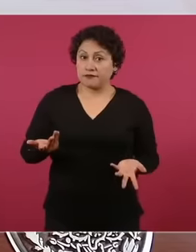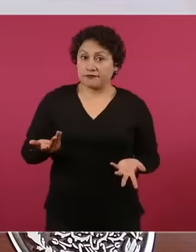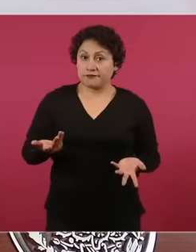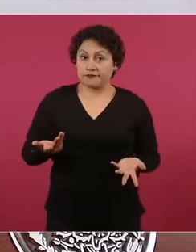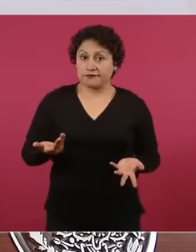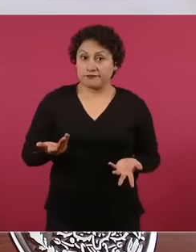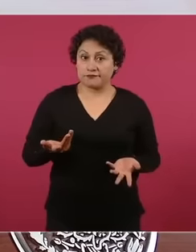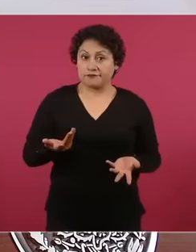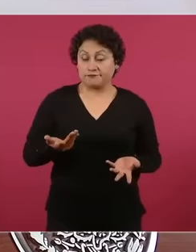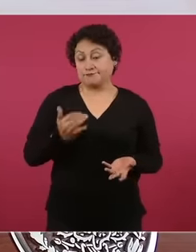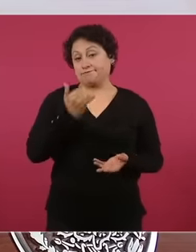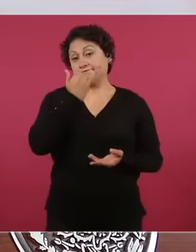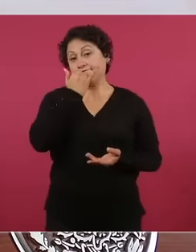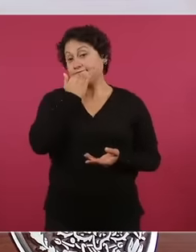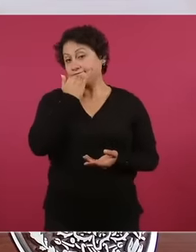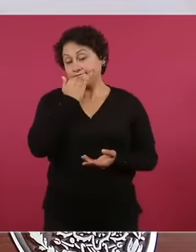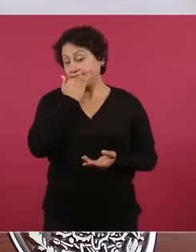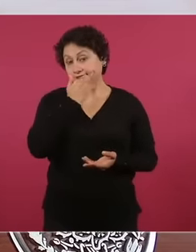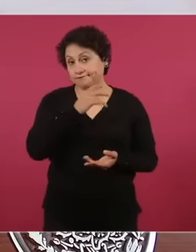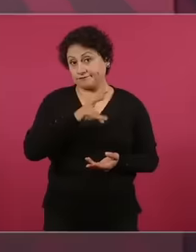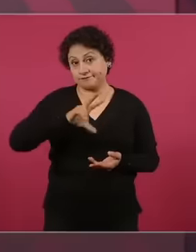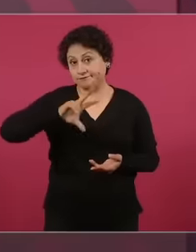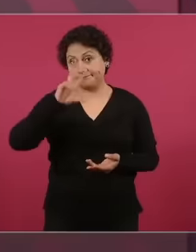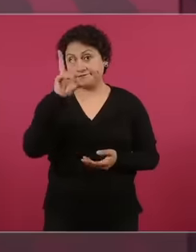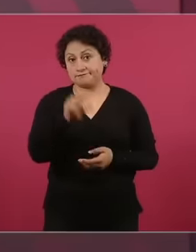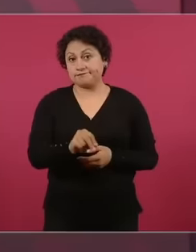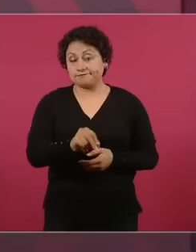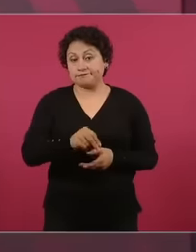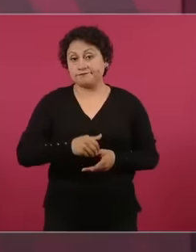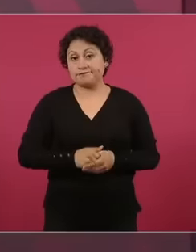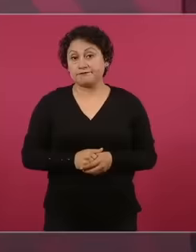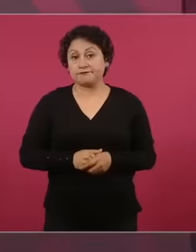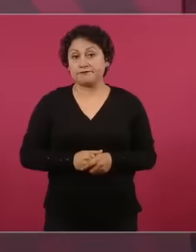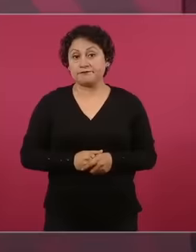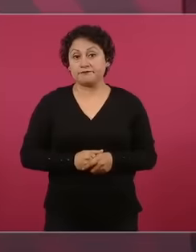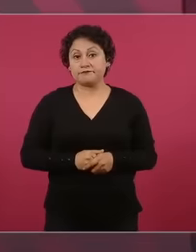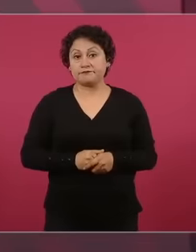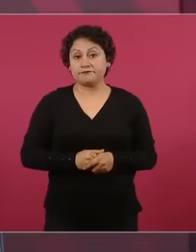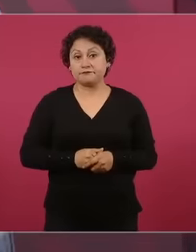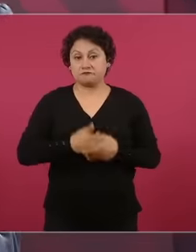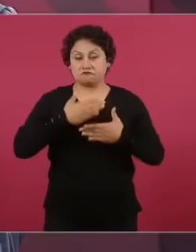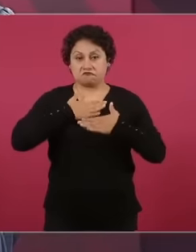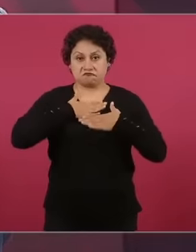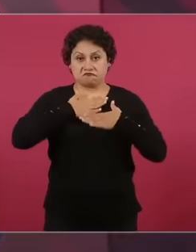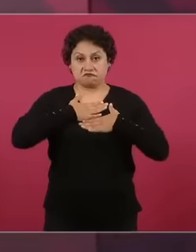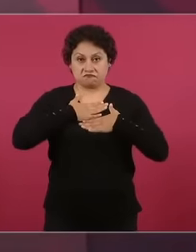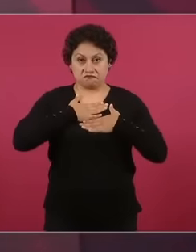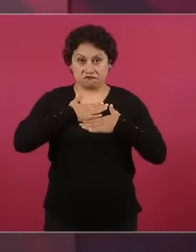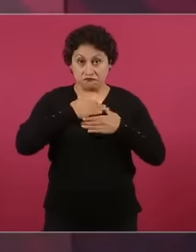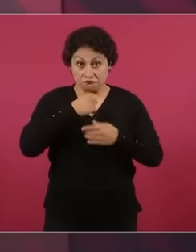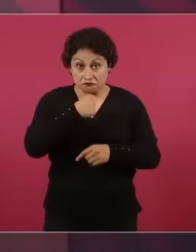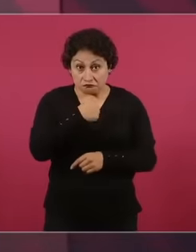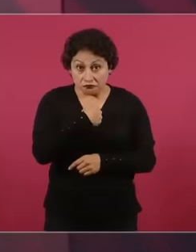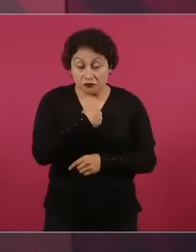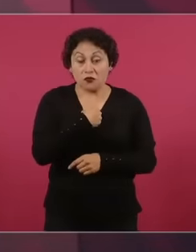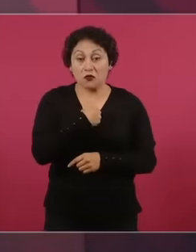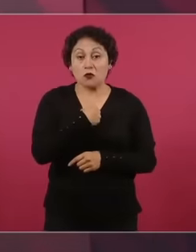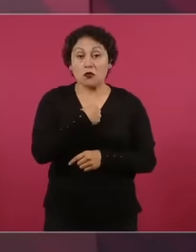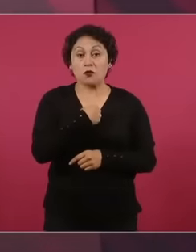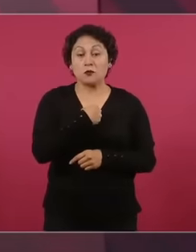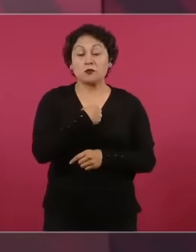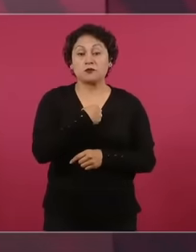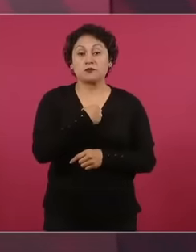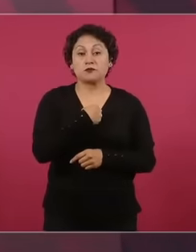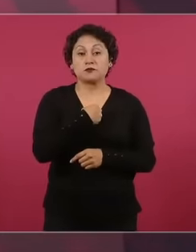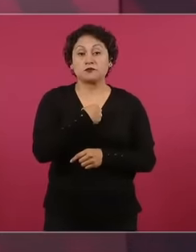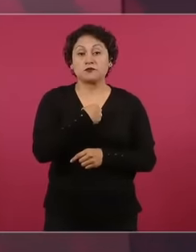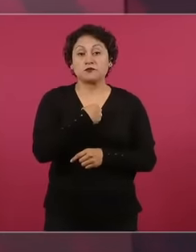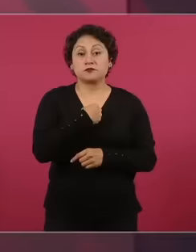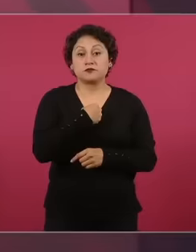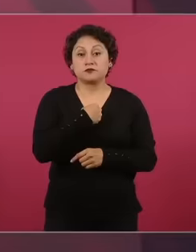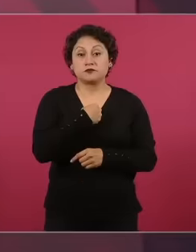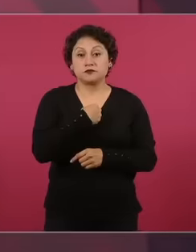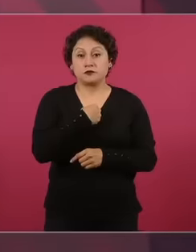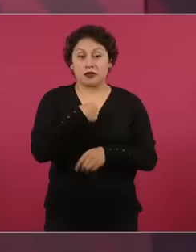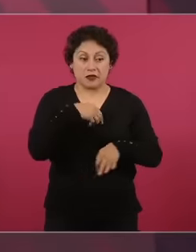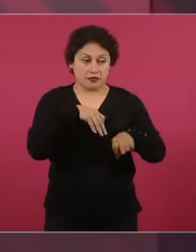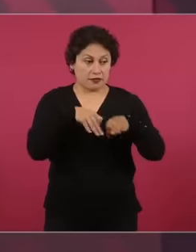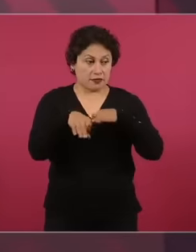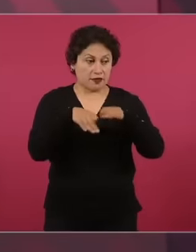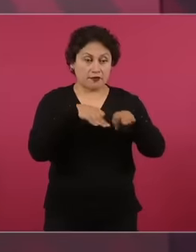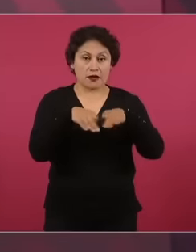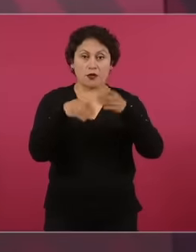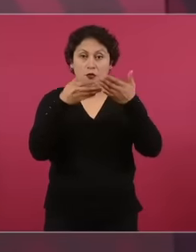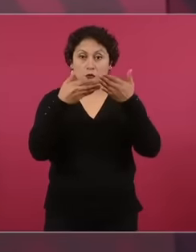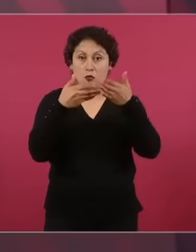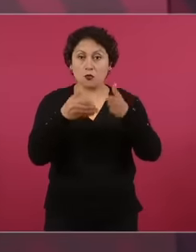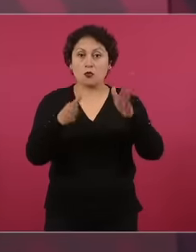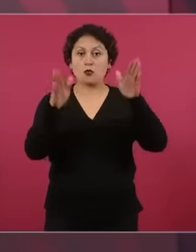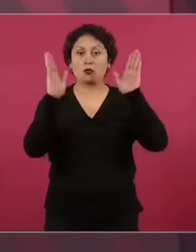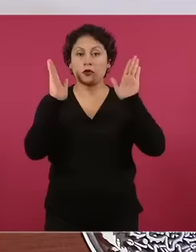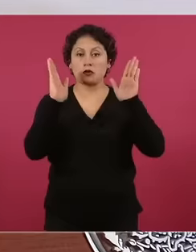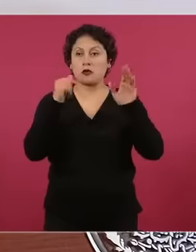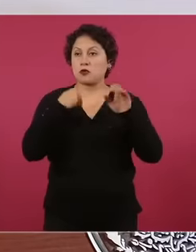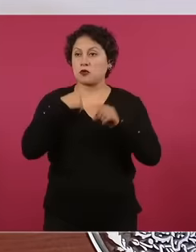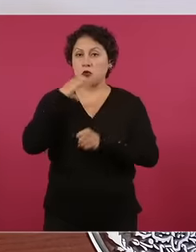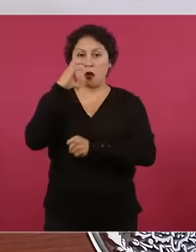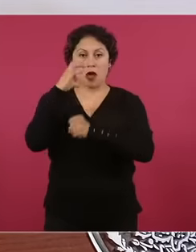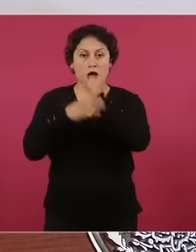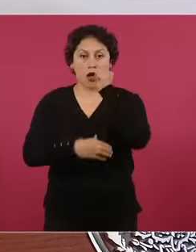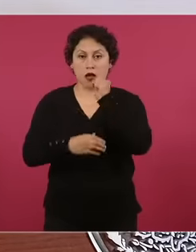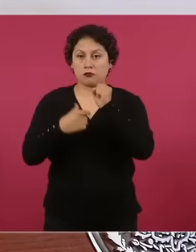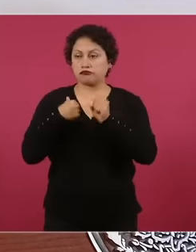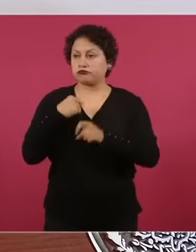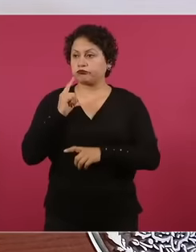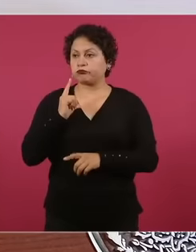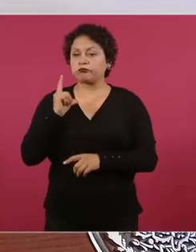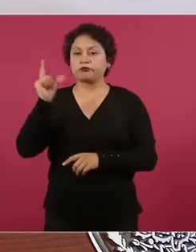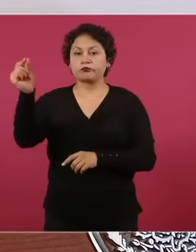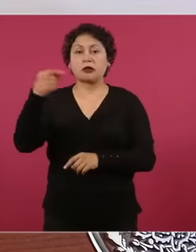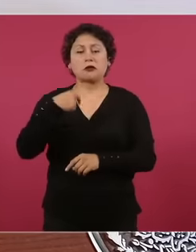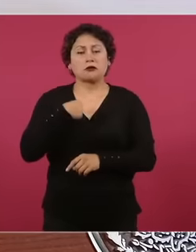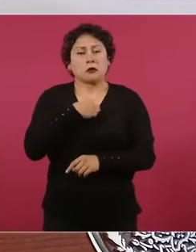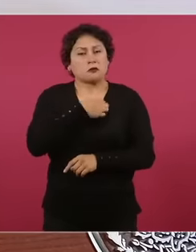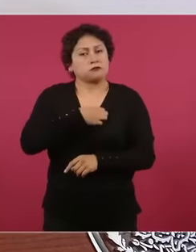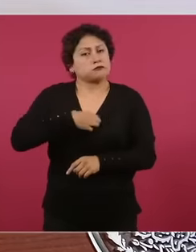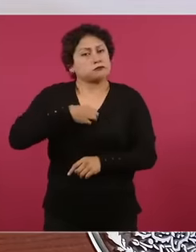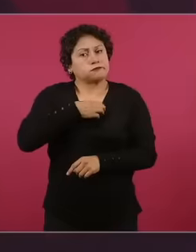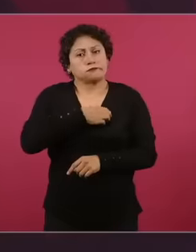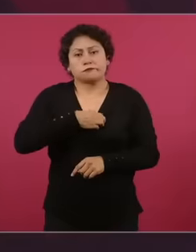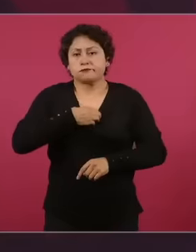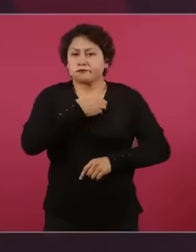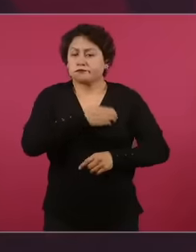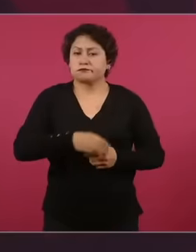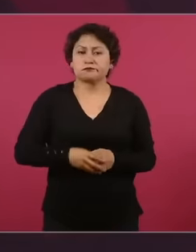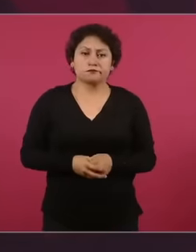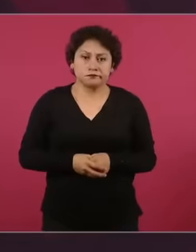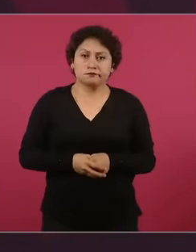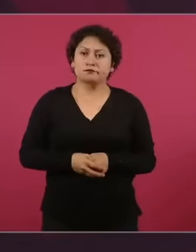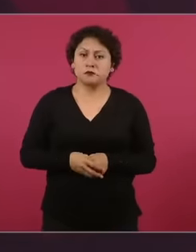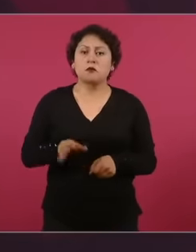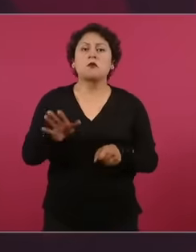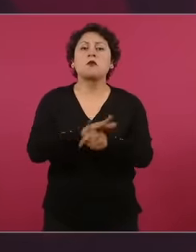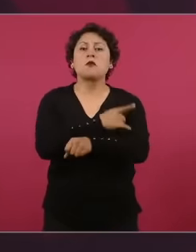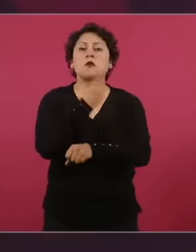I am not leaving life. public and I am very happy because we achieved it cost us a lot